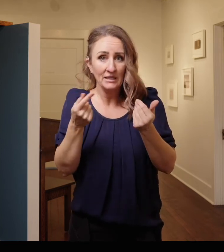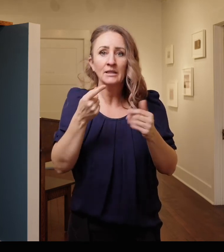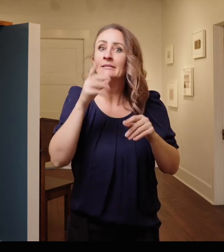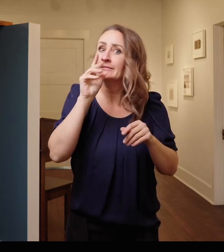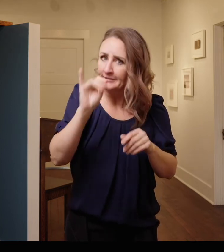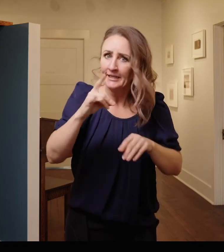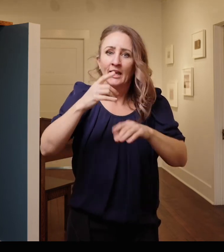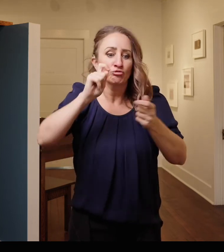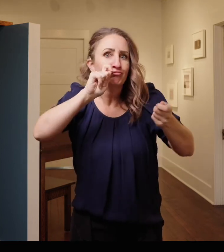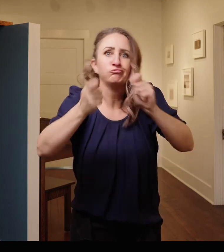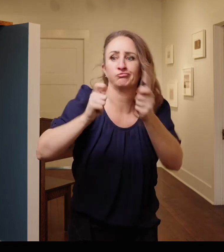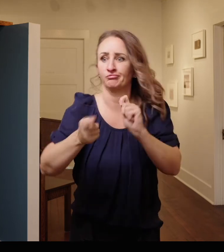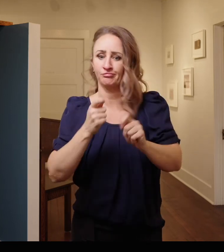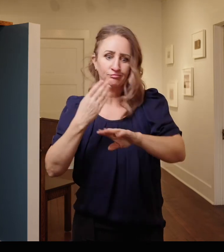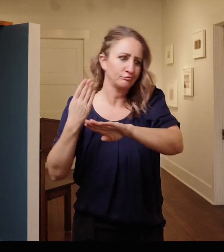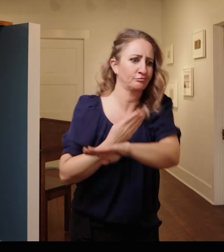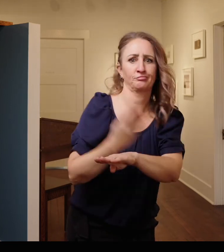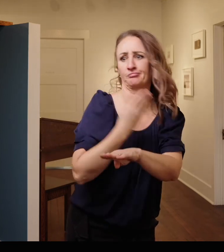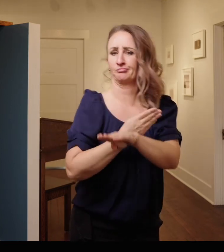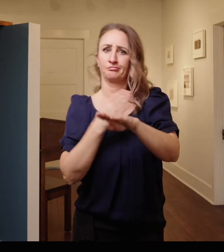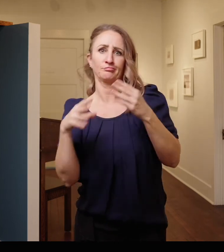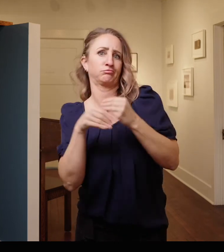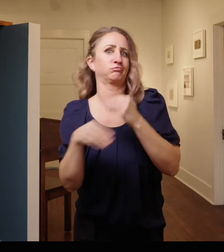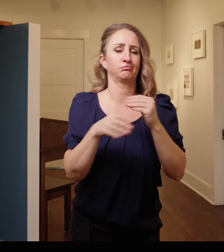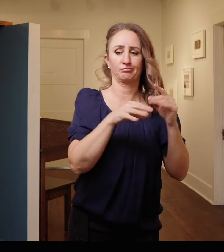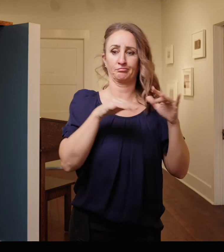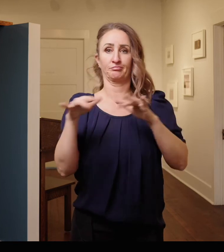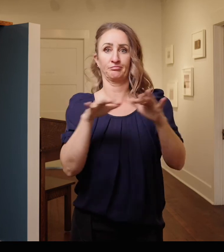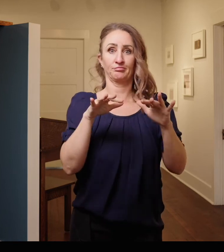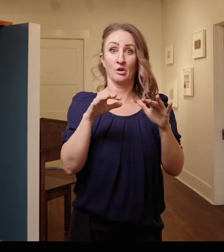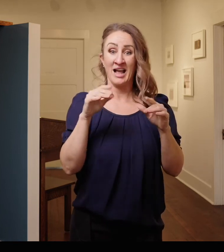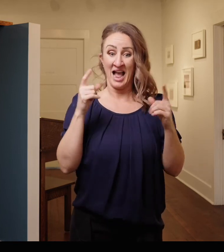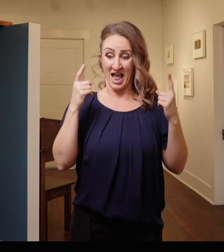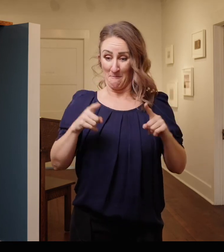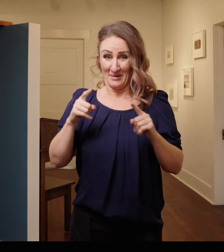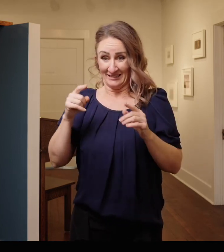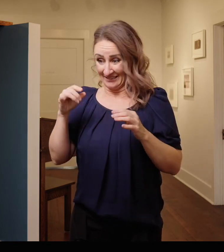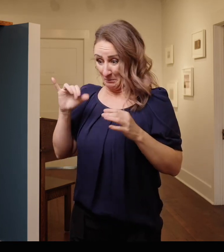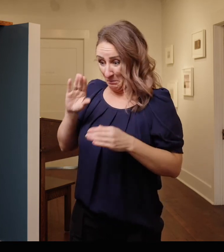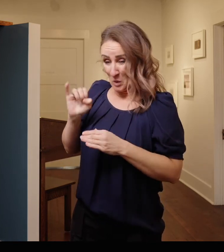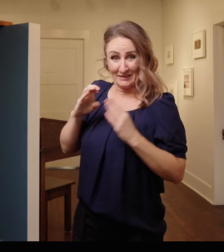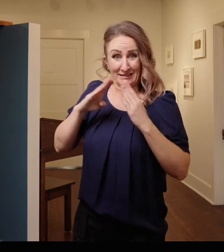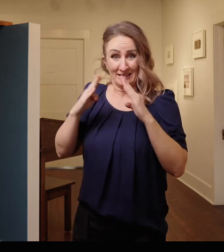There has been significant changes to the house since the time James Castle lived here,